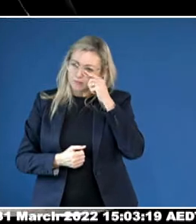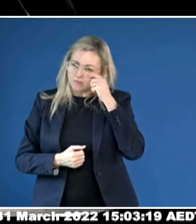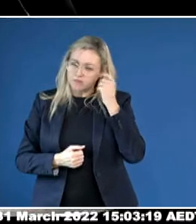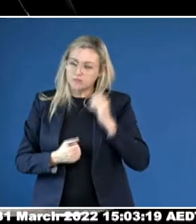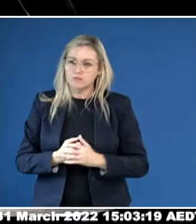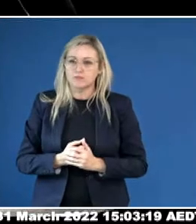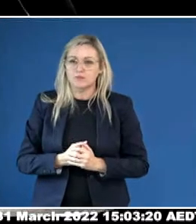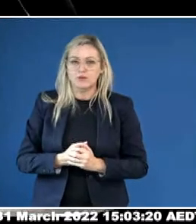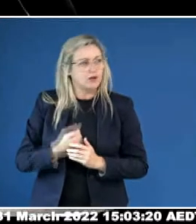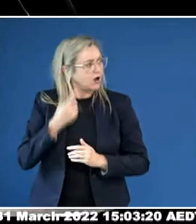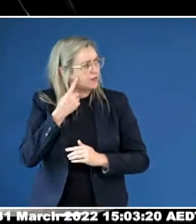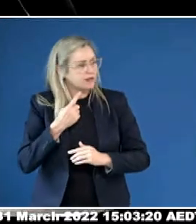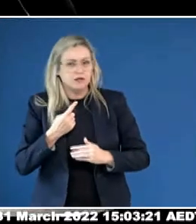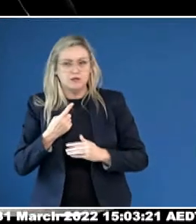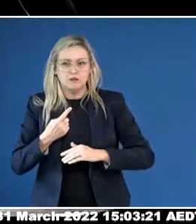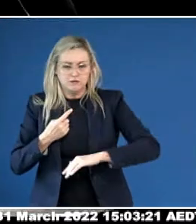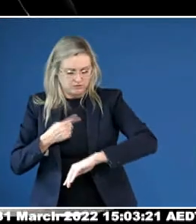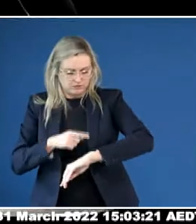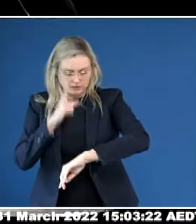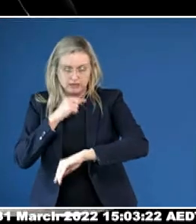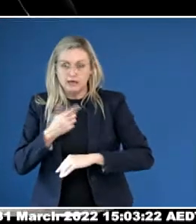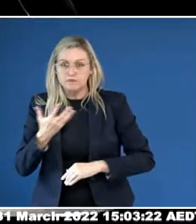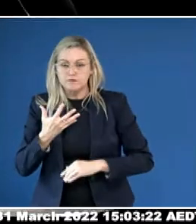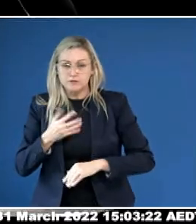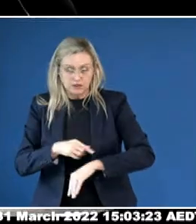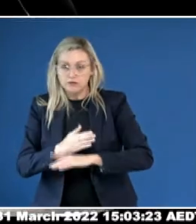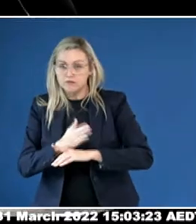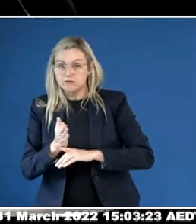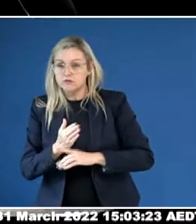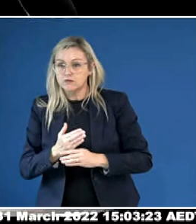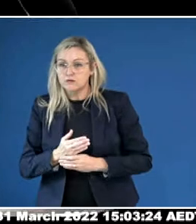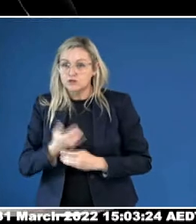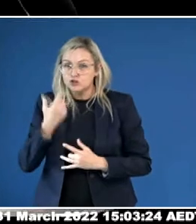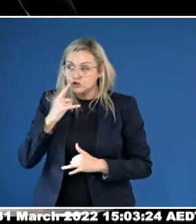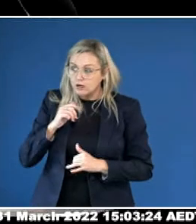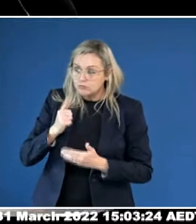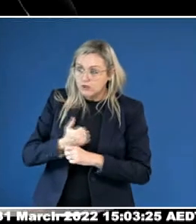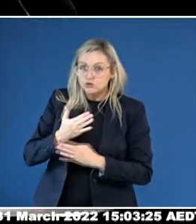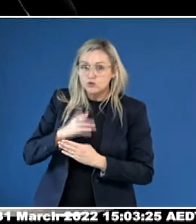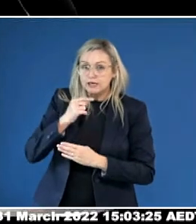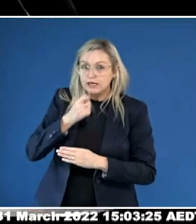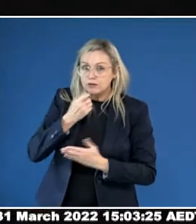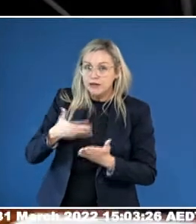minutes or so. I think we have got a little bit of time there. I will just check with those assisting me just to let the others know that we might go